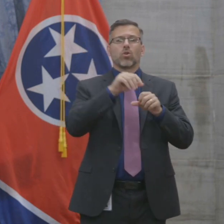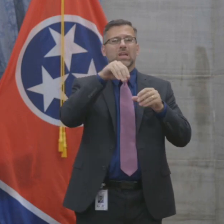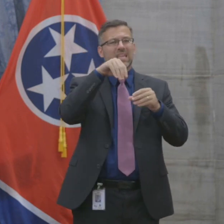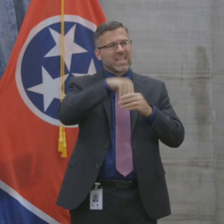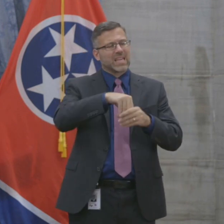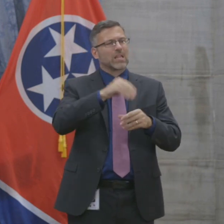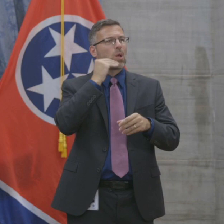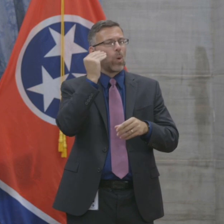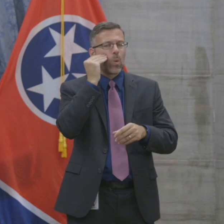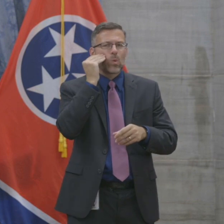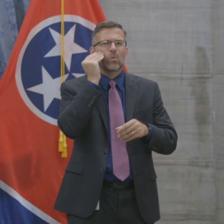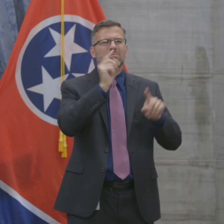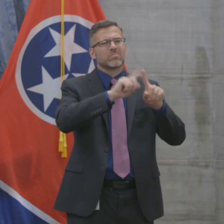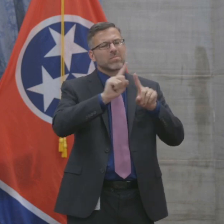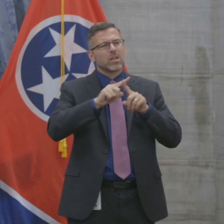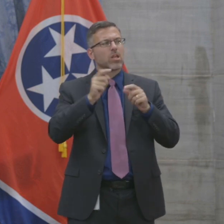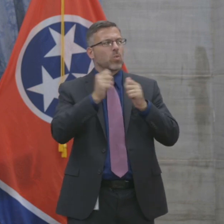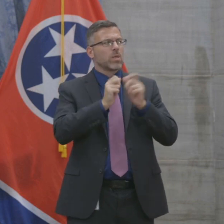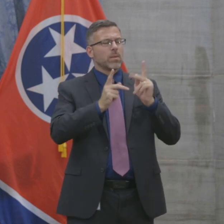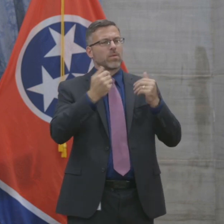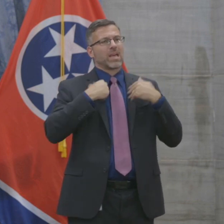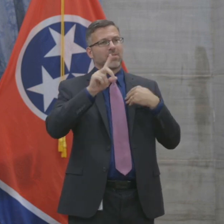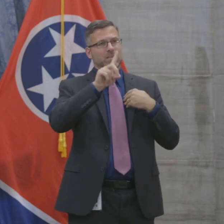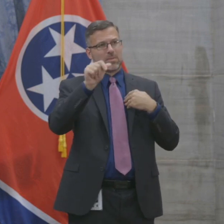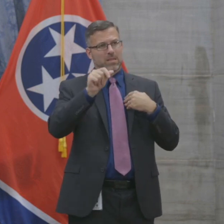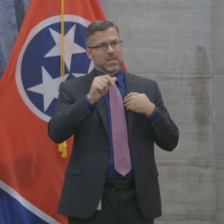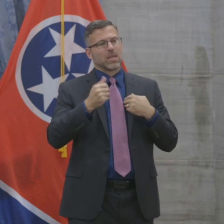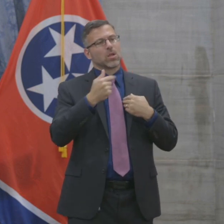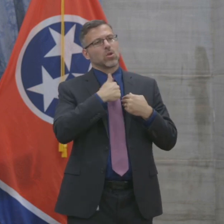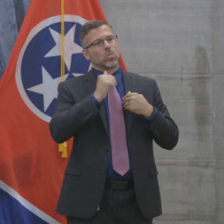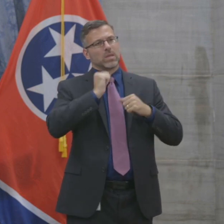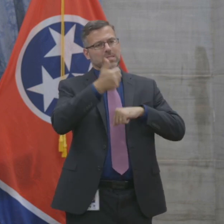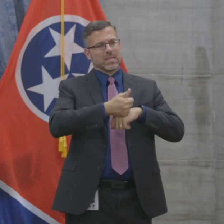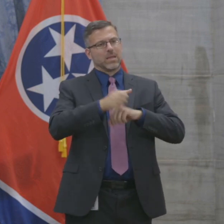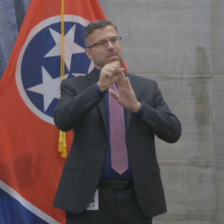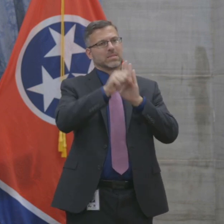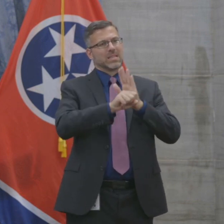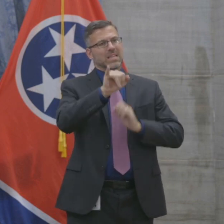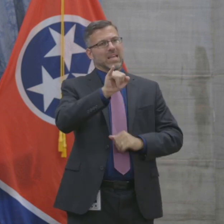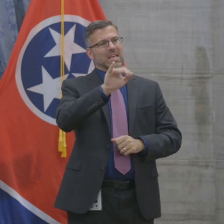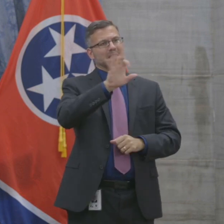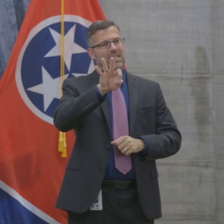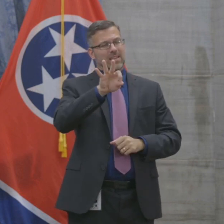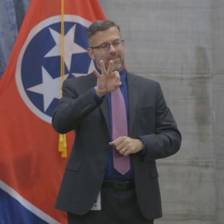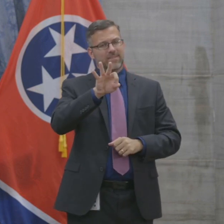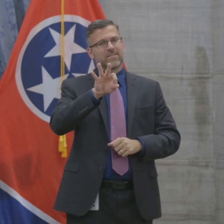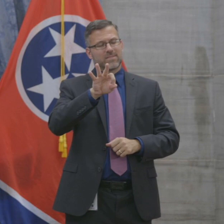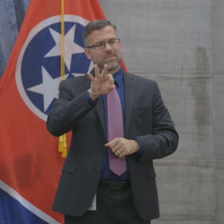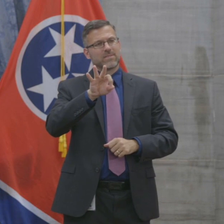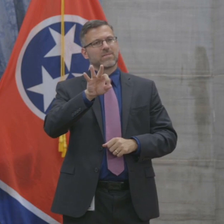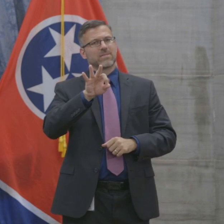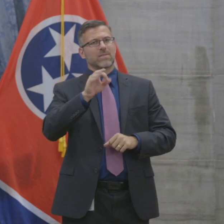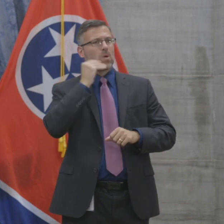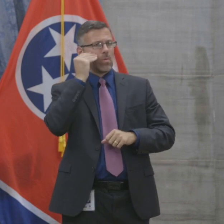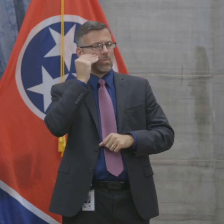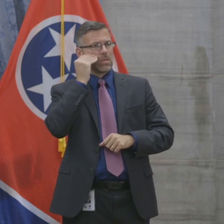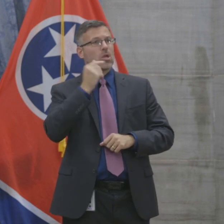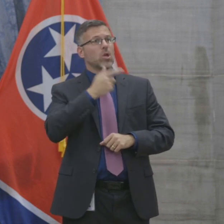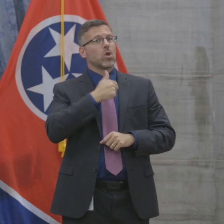also want to send a special shout-out to the DSPs, the direct support professionals. The individuals engaged at a